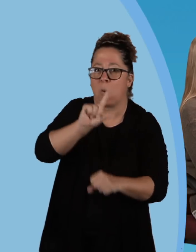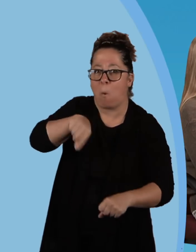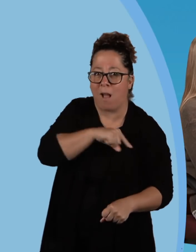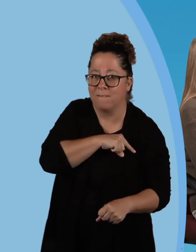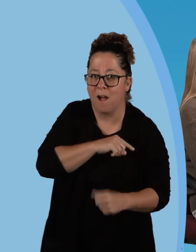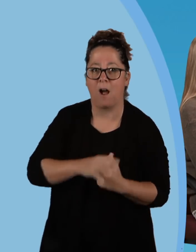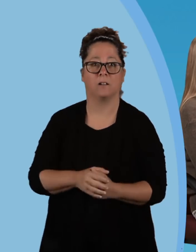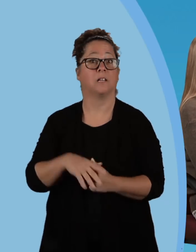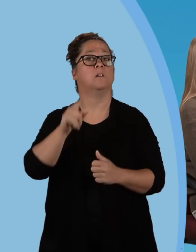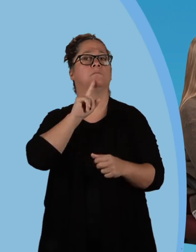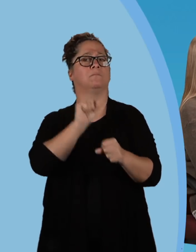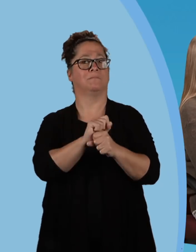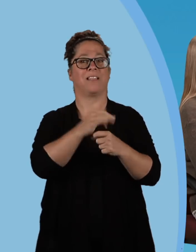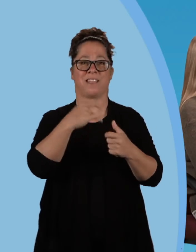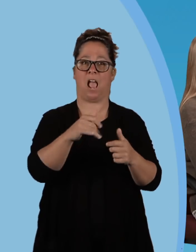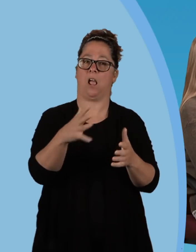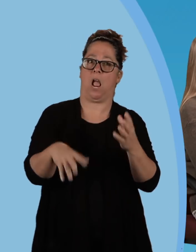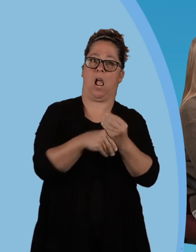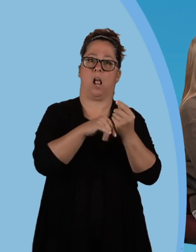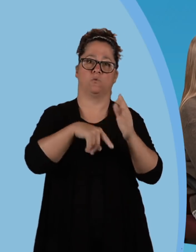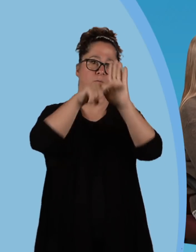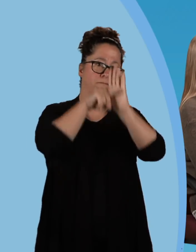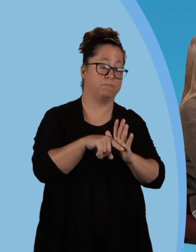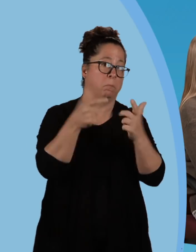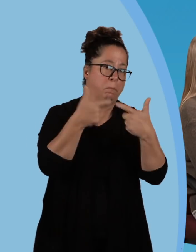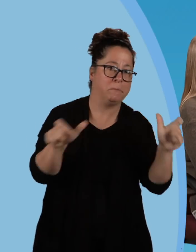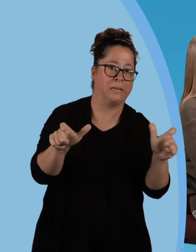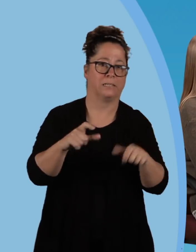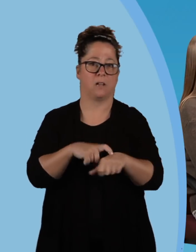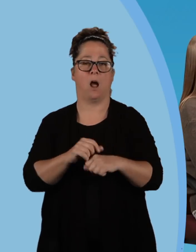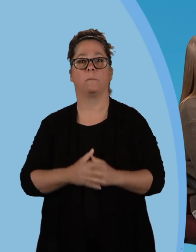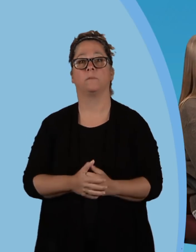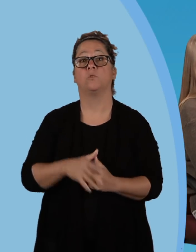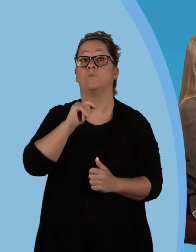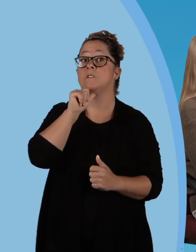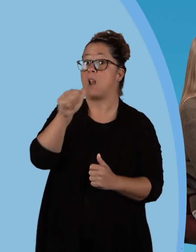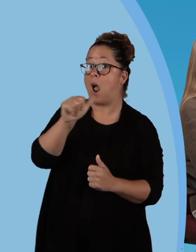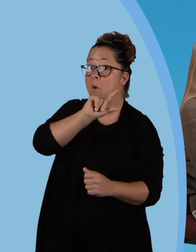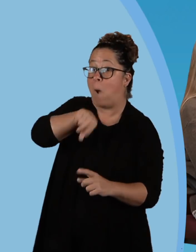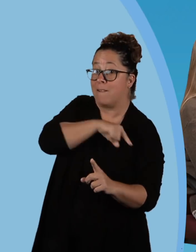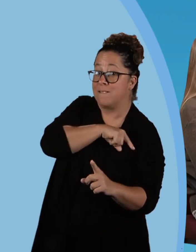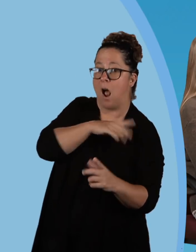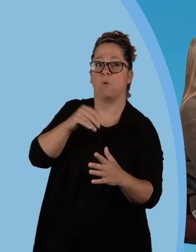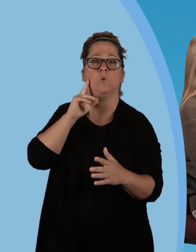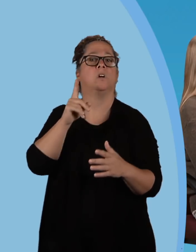actually adds to the disadvantages in a big way. So if the interpreter's not qualified,